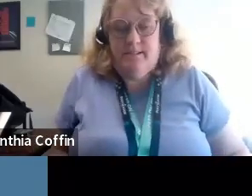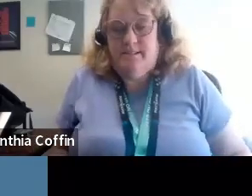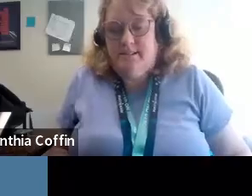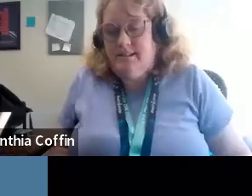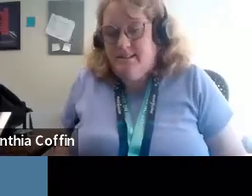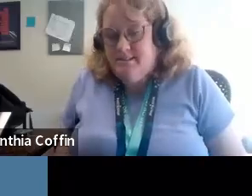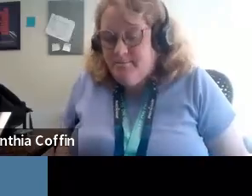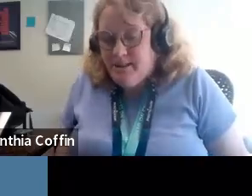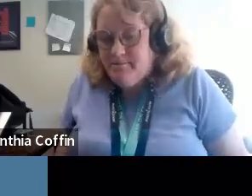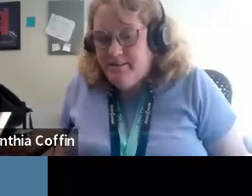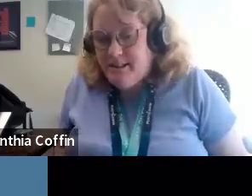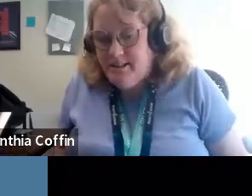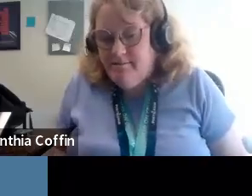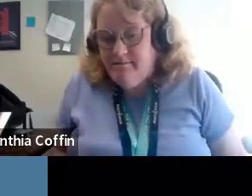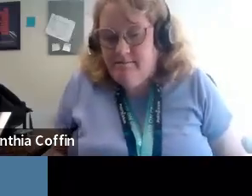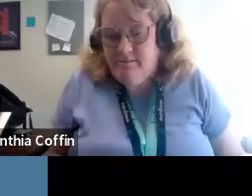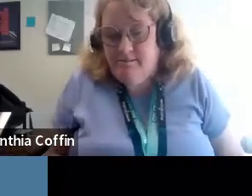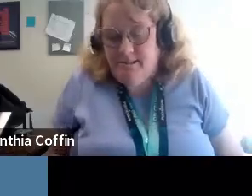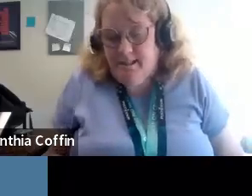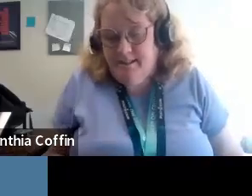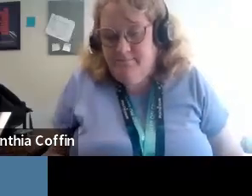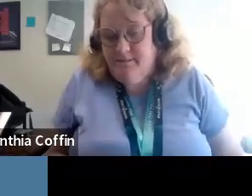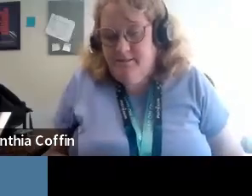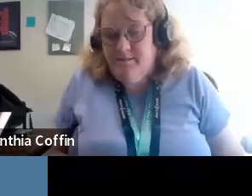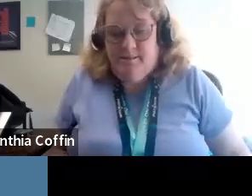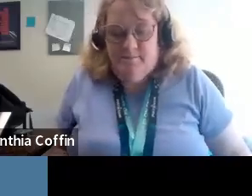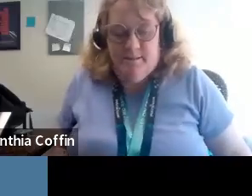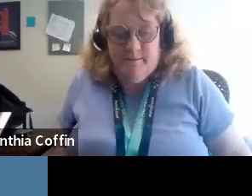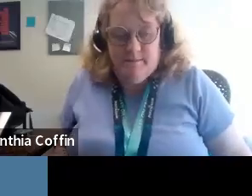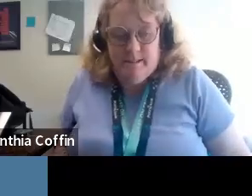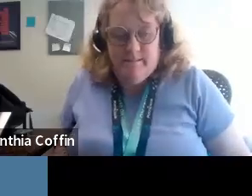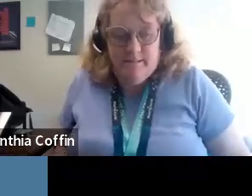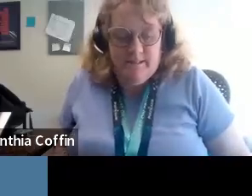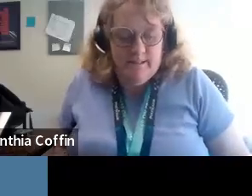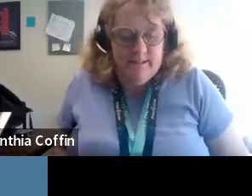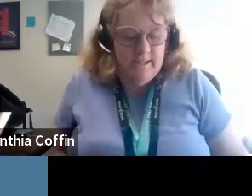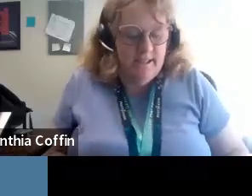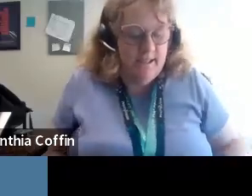the system so they can work towards fixing it. CYNTHIA COFFIN: